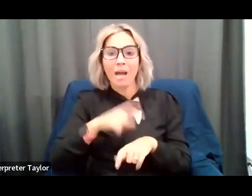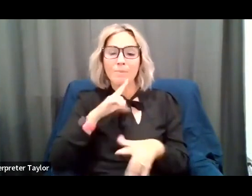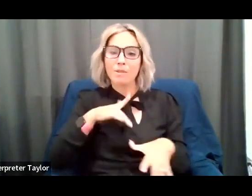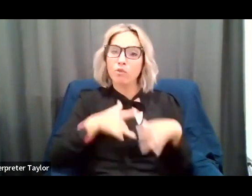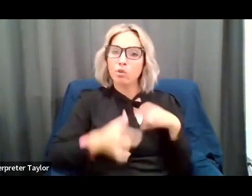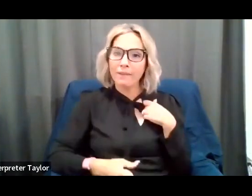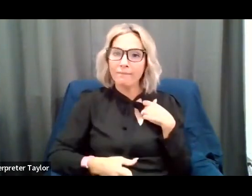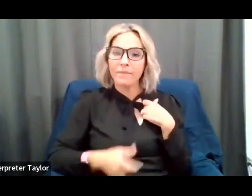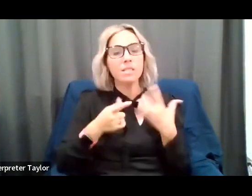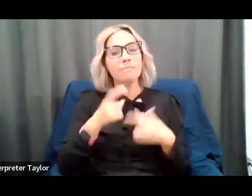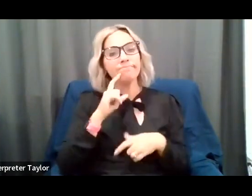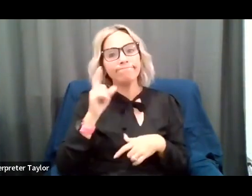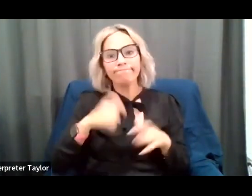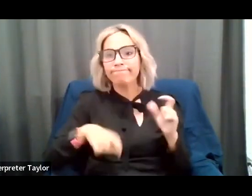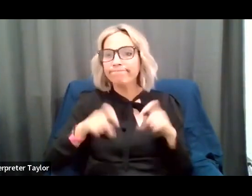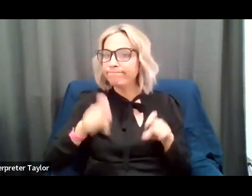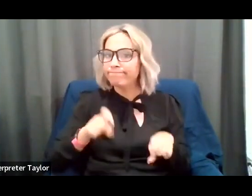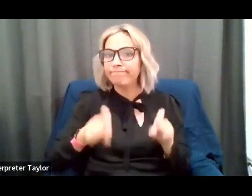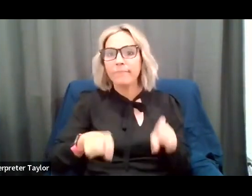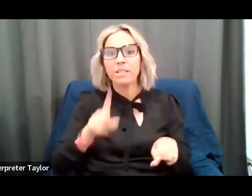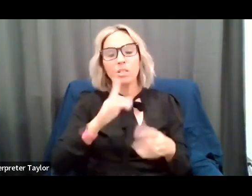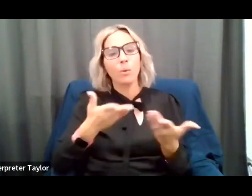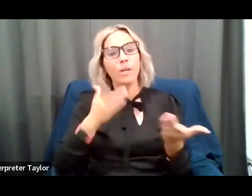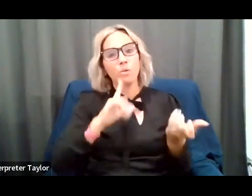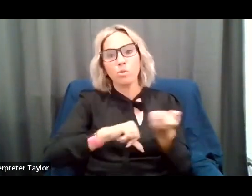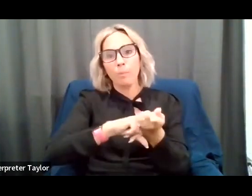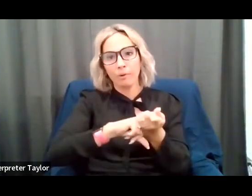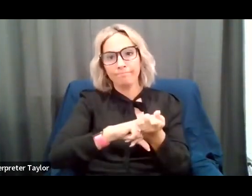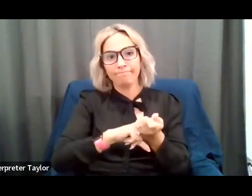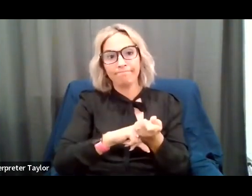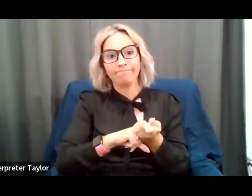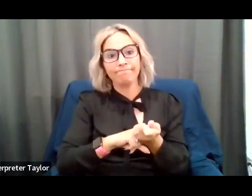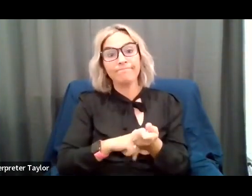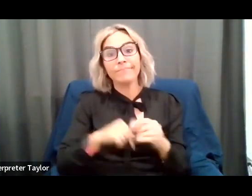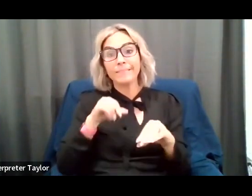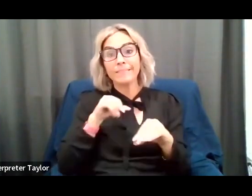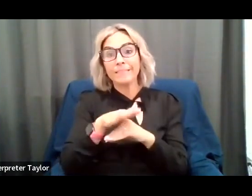And we are here to support. An e-mail went out to the campus today offering